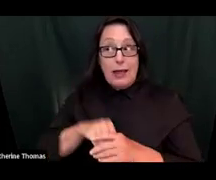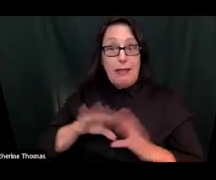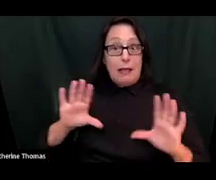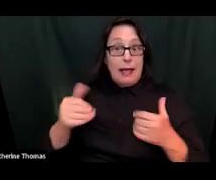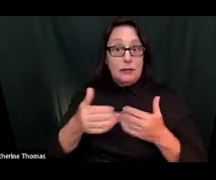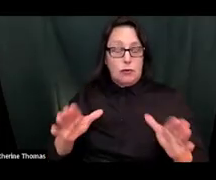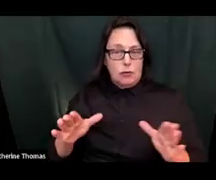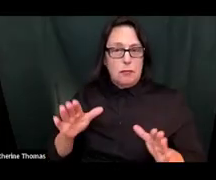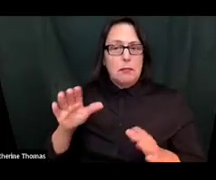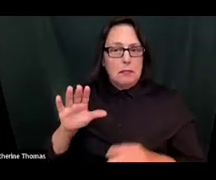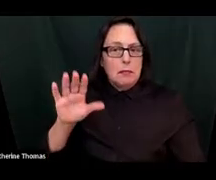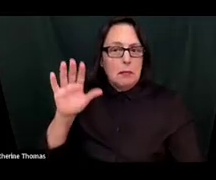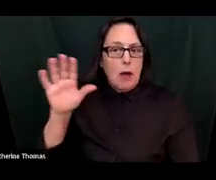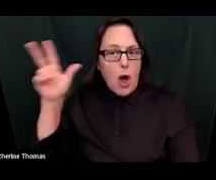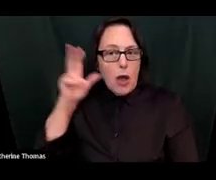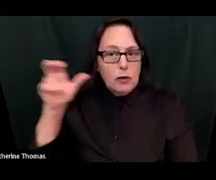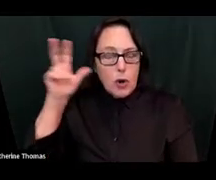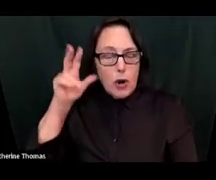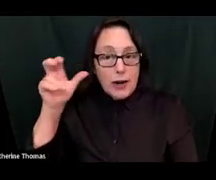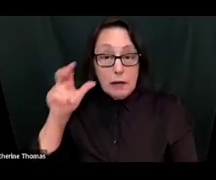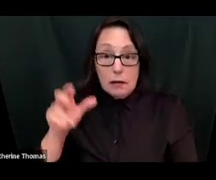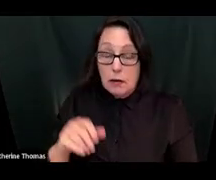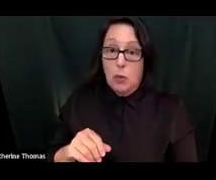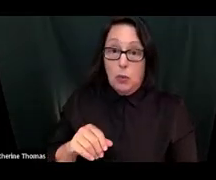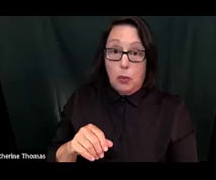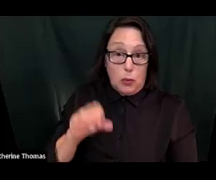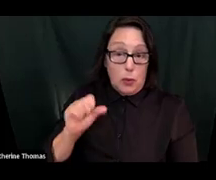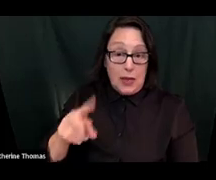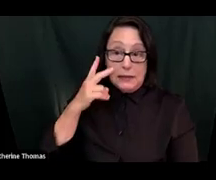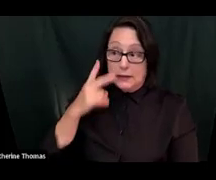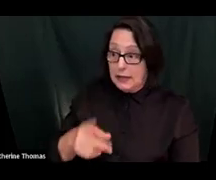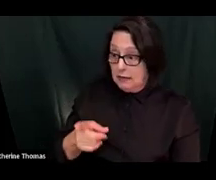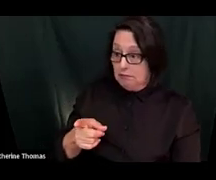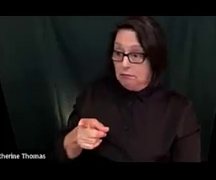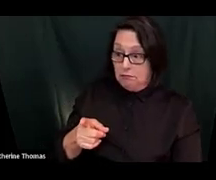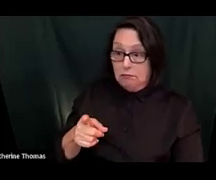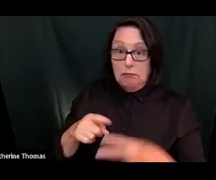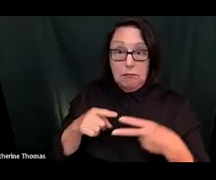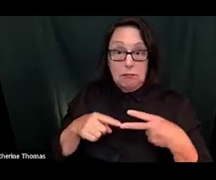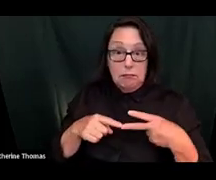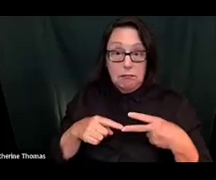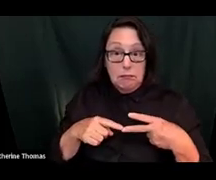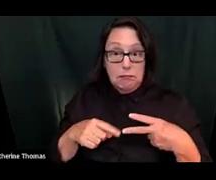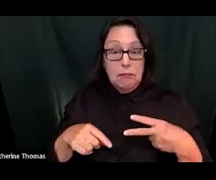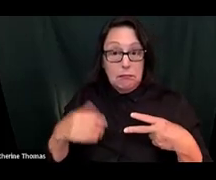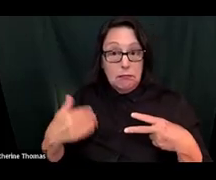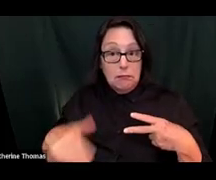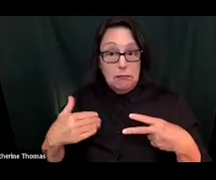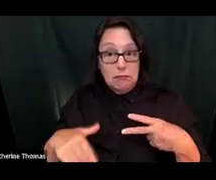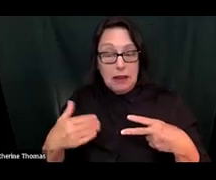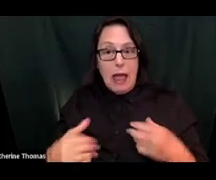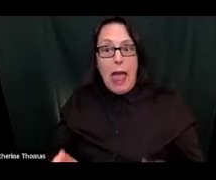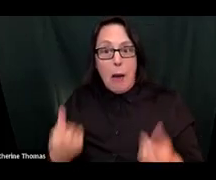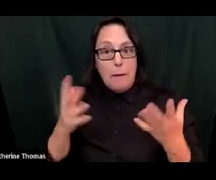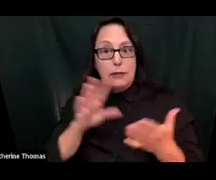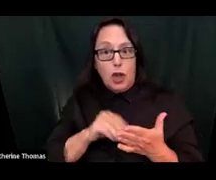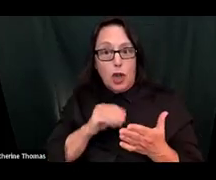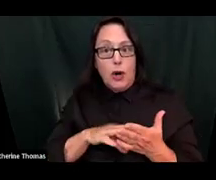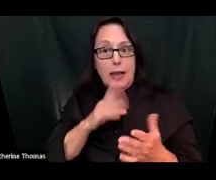is auditory. So you can see just from this information how much learning is impacting